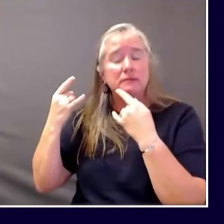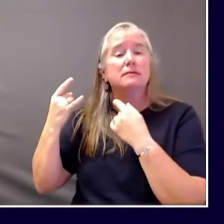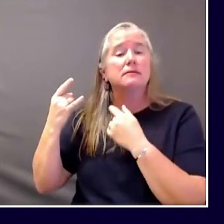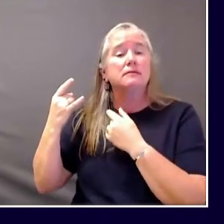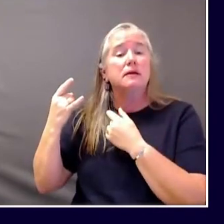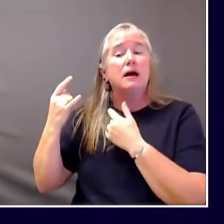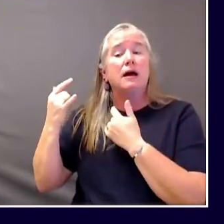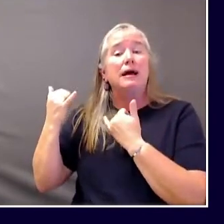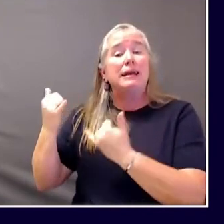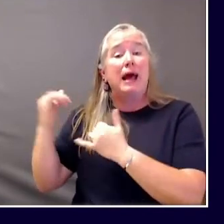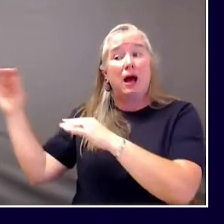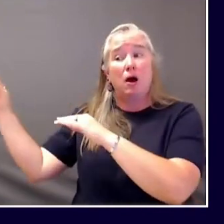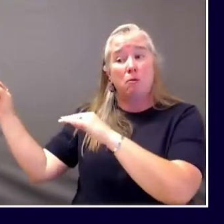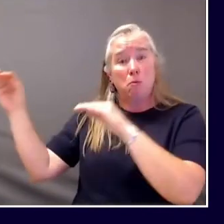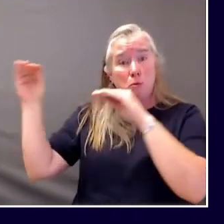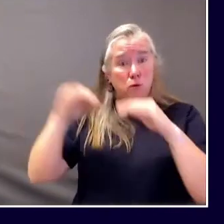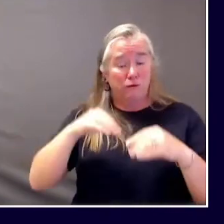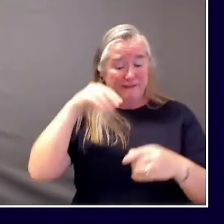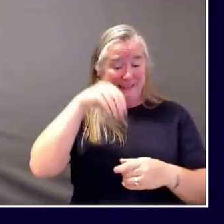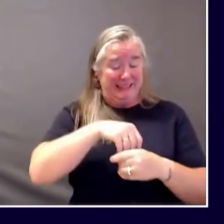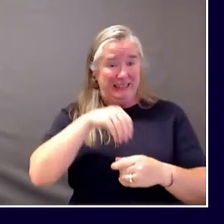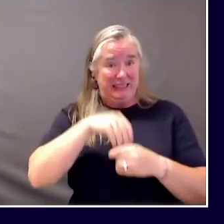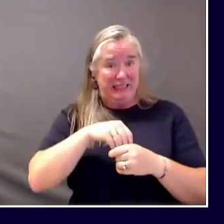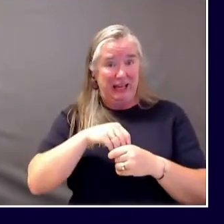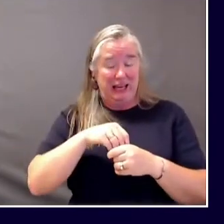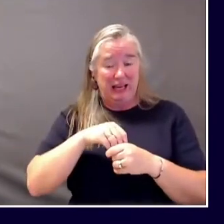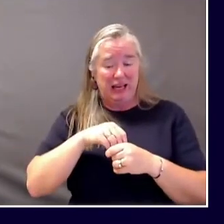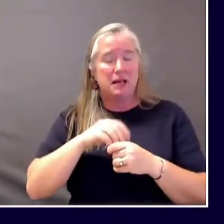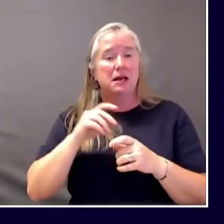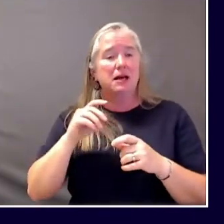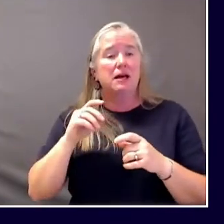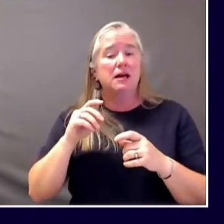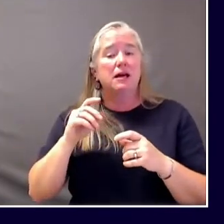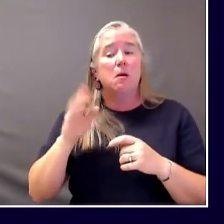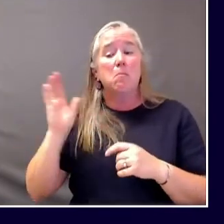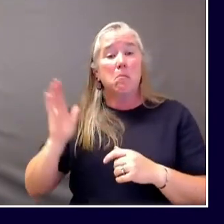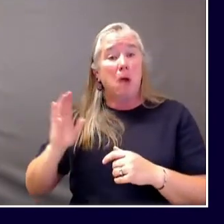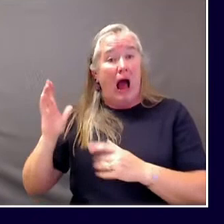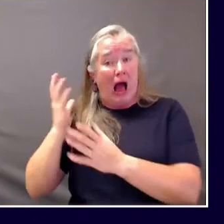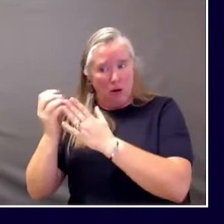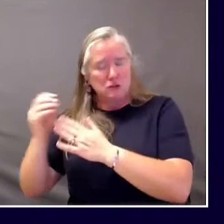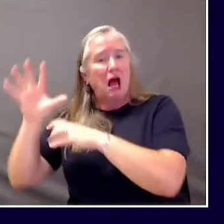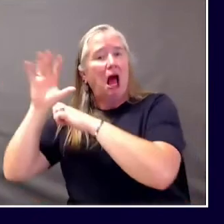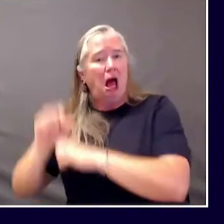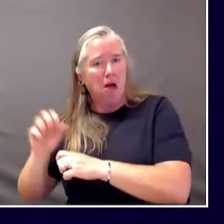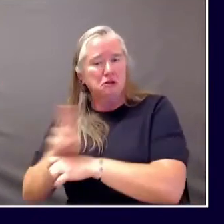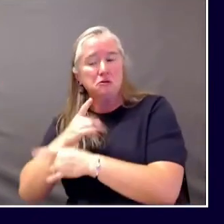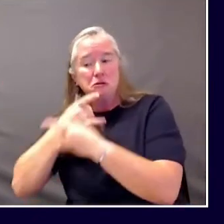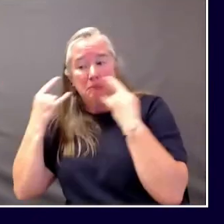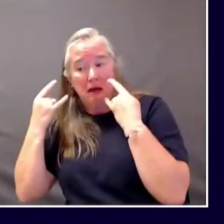they moved indoors some of the protective measures that may